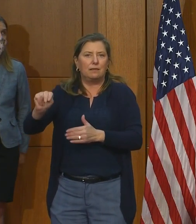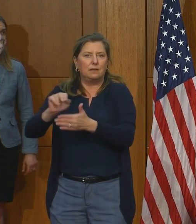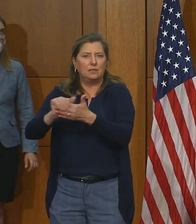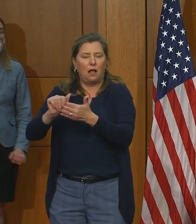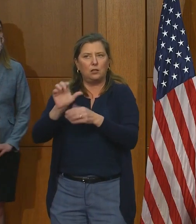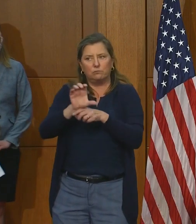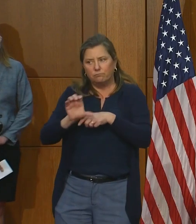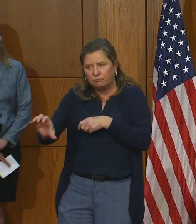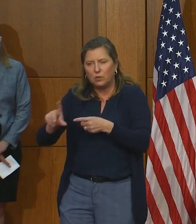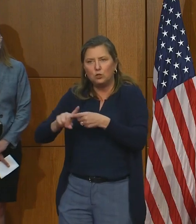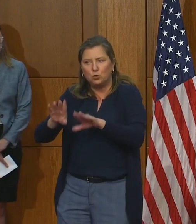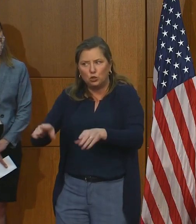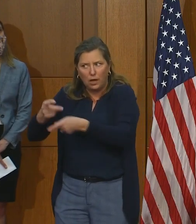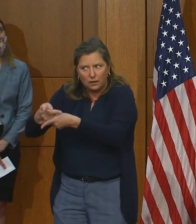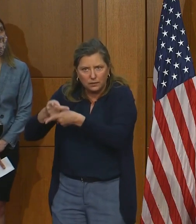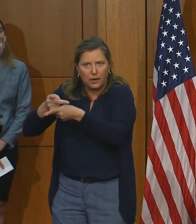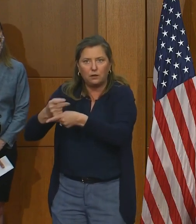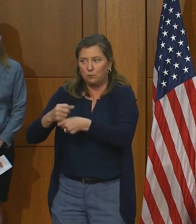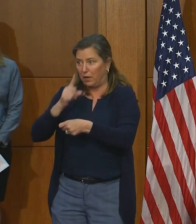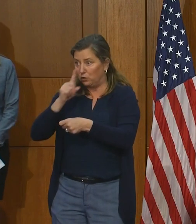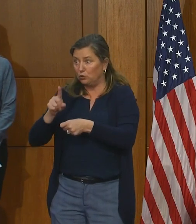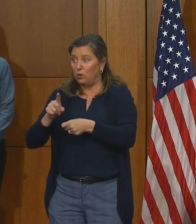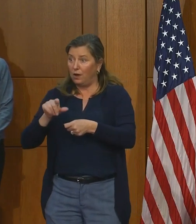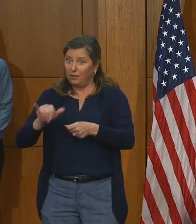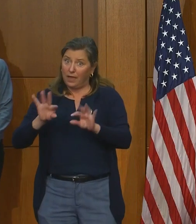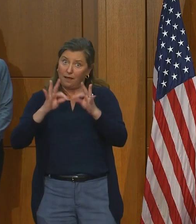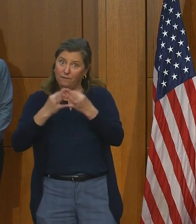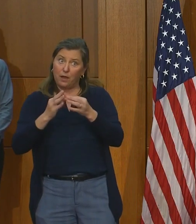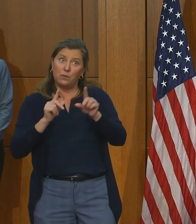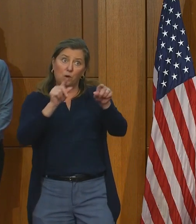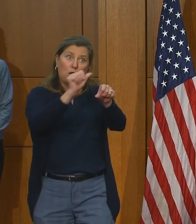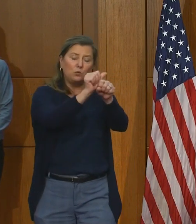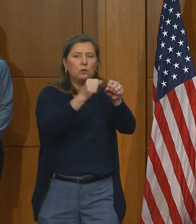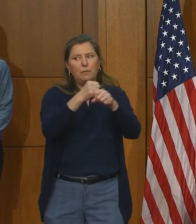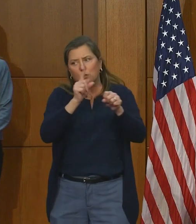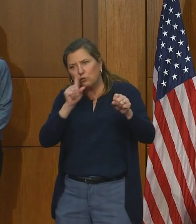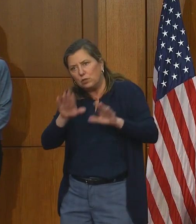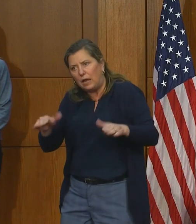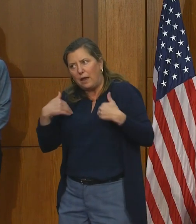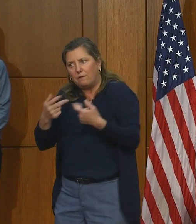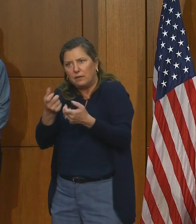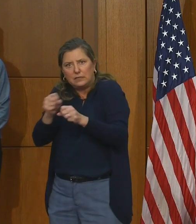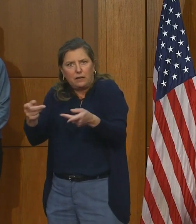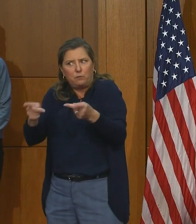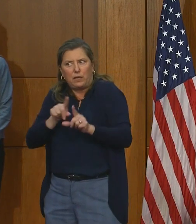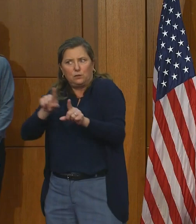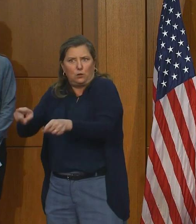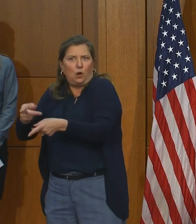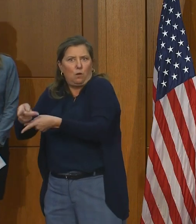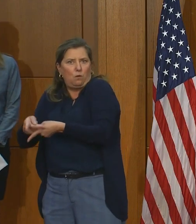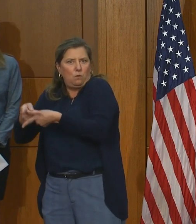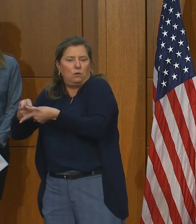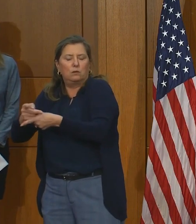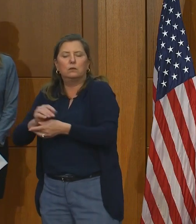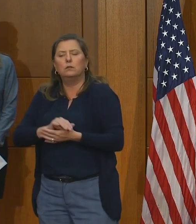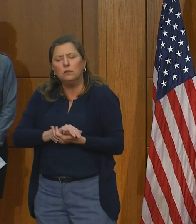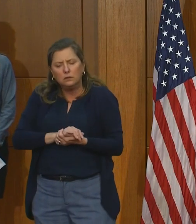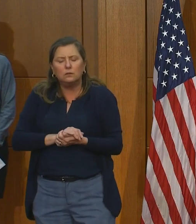VIRGINIA AND PART. I SIXTY MAY DOLLARS WE'RE- BOARD OR TO MAKE